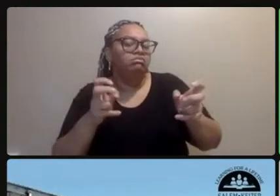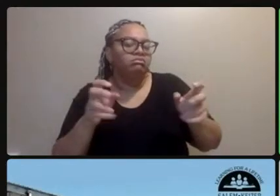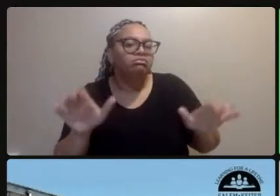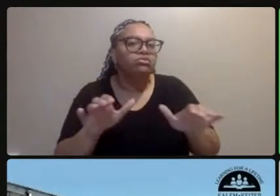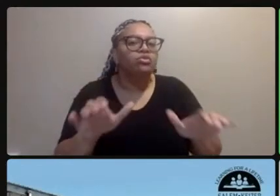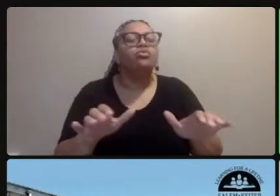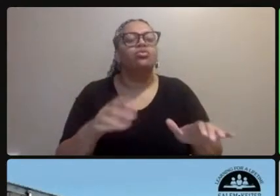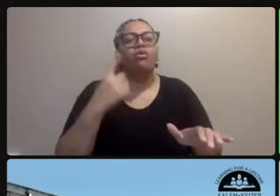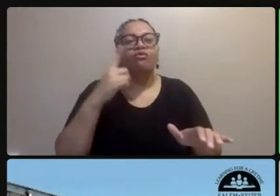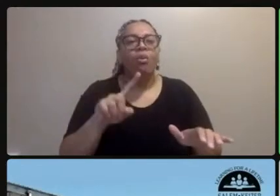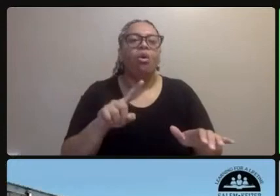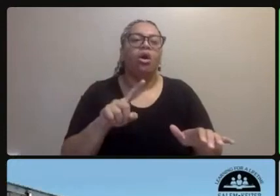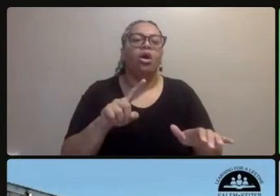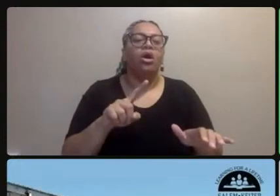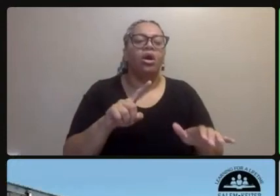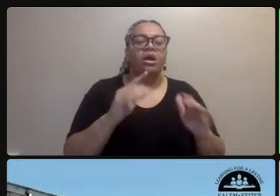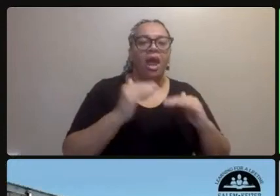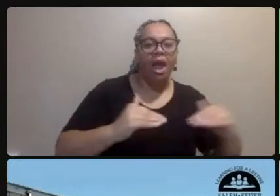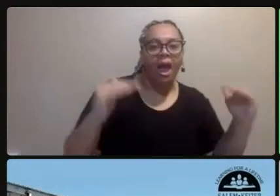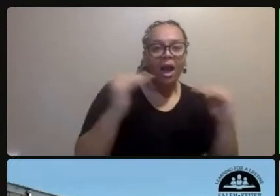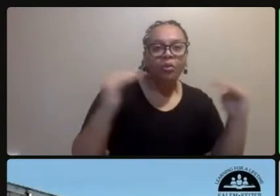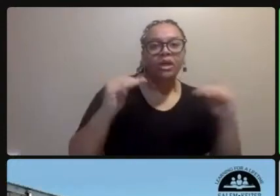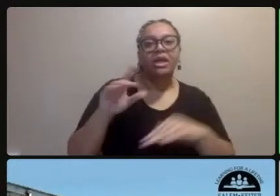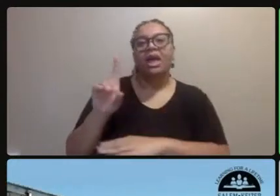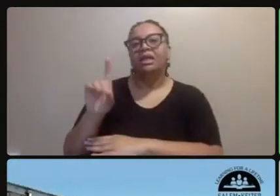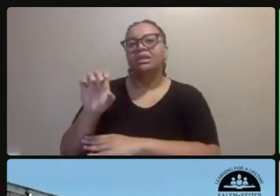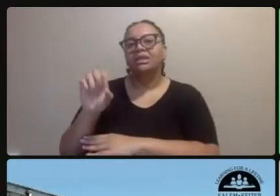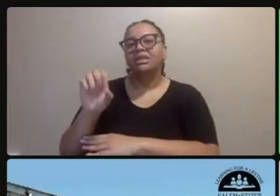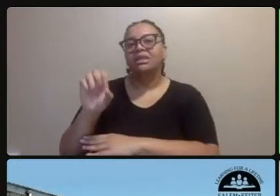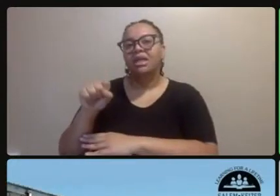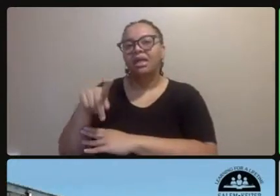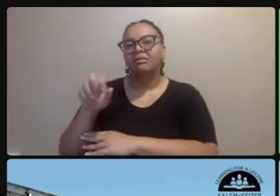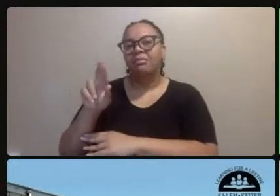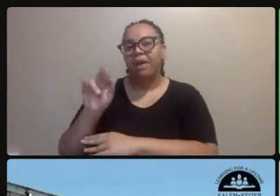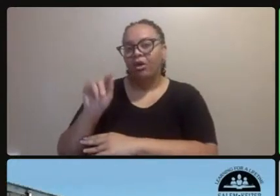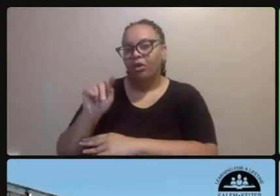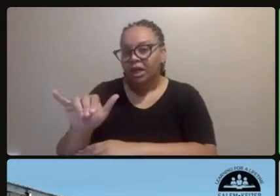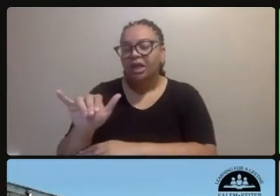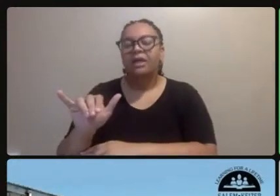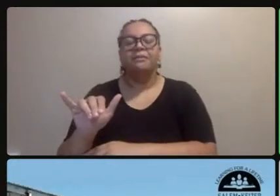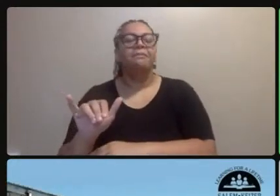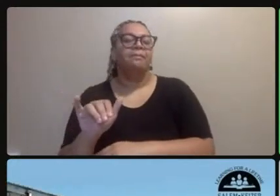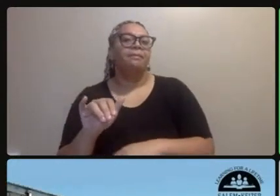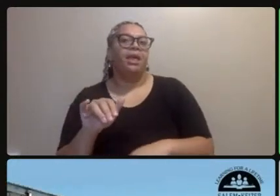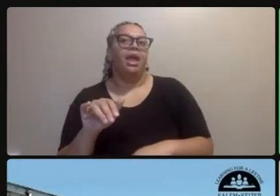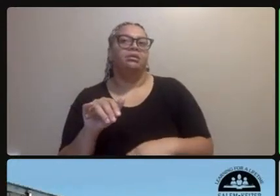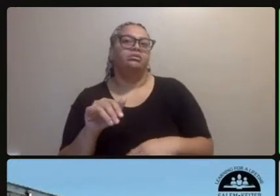INTRICATE BALANCE THAT WE PLAY